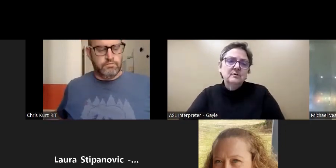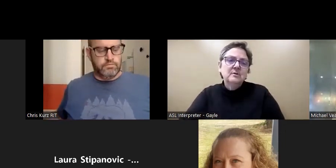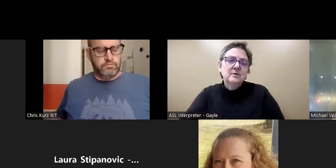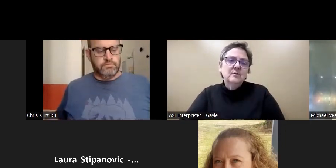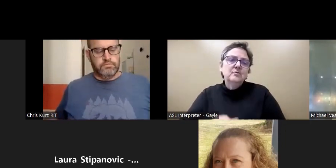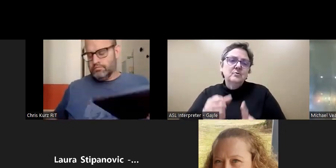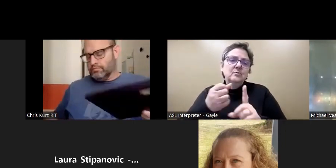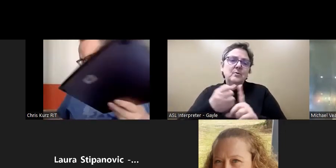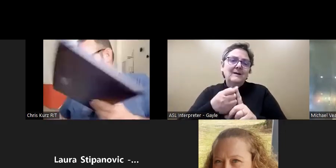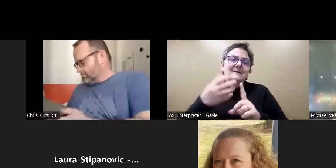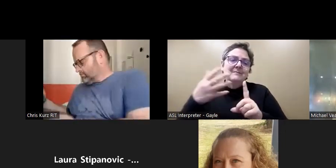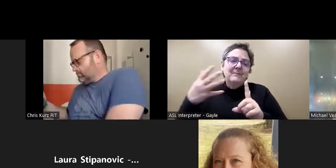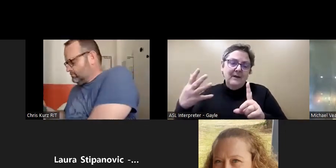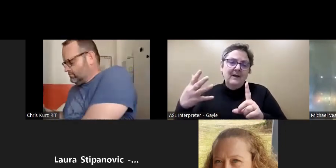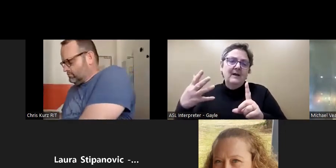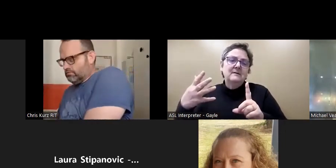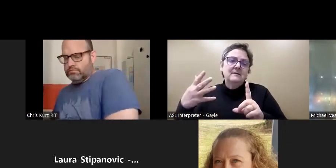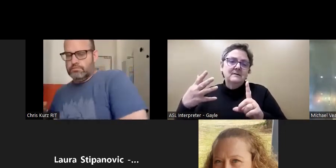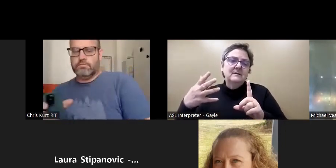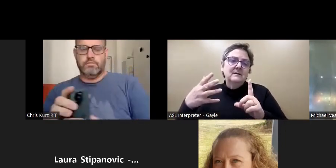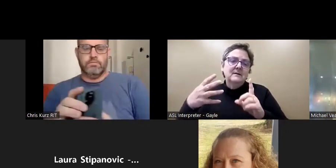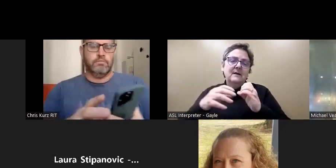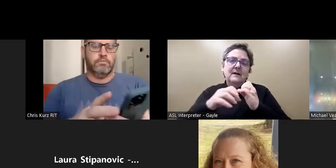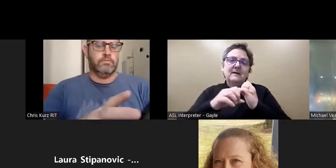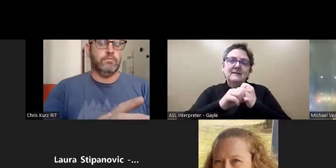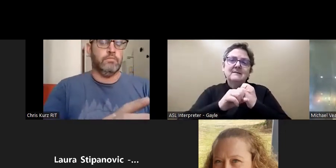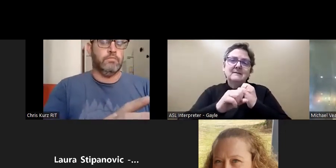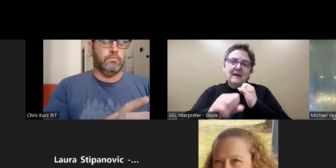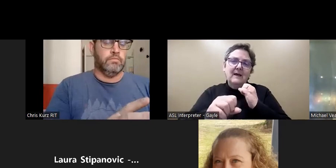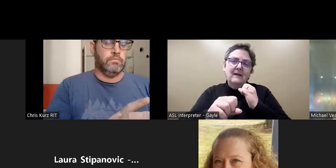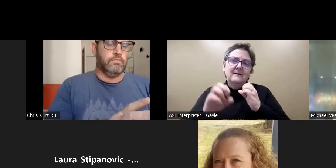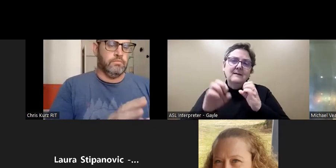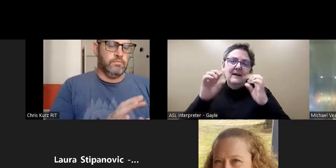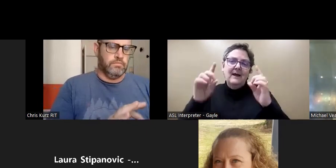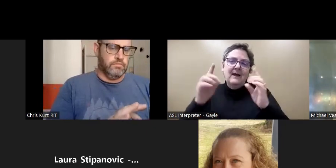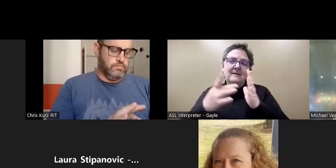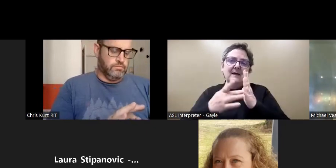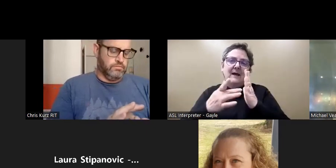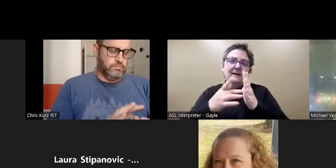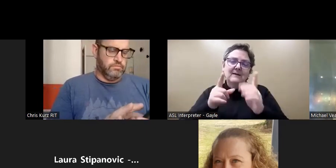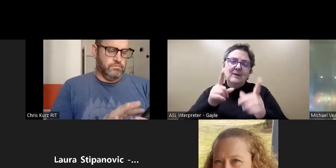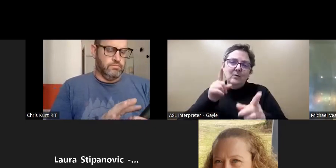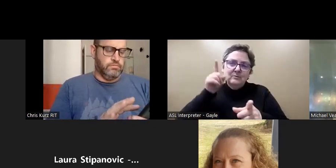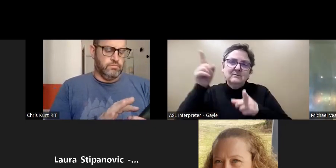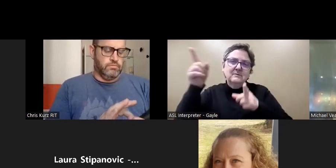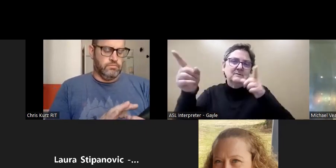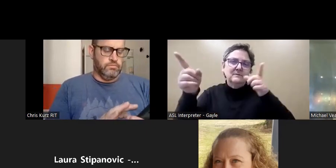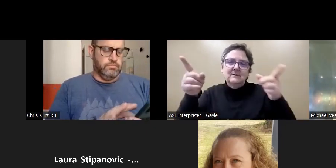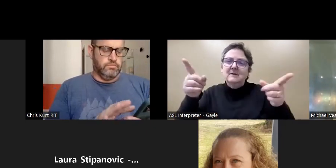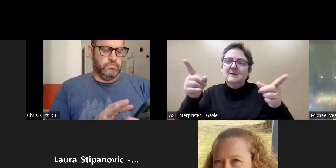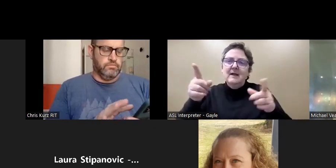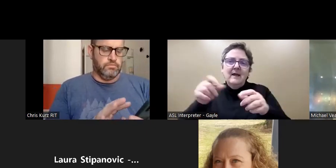and do the extension of tech in remote areas where people connect to tech quality content.